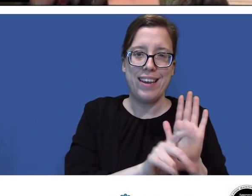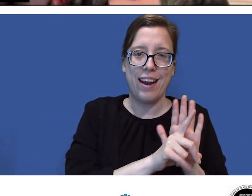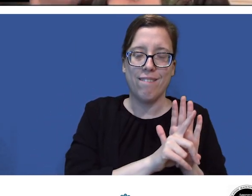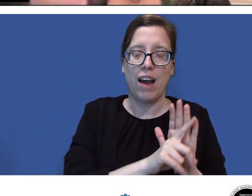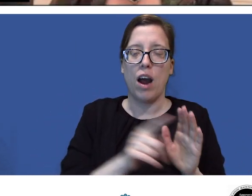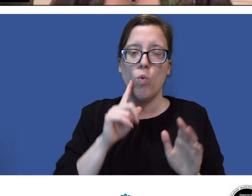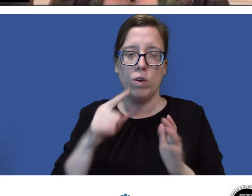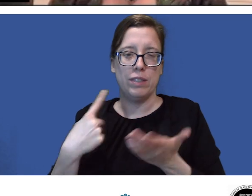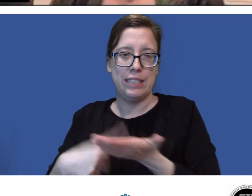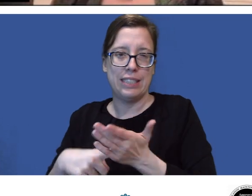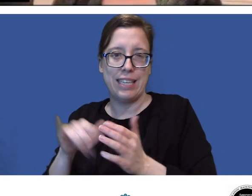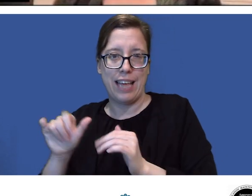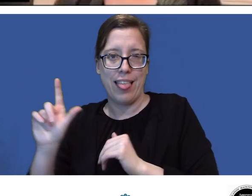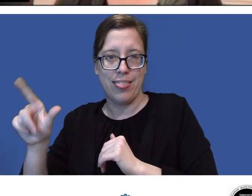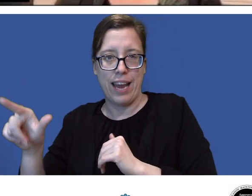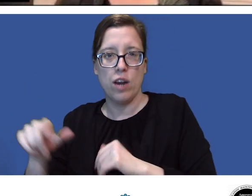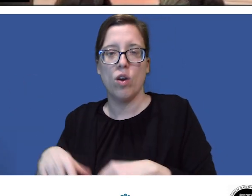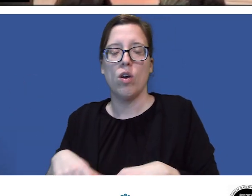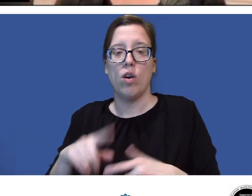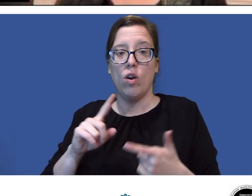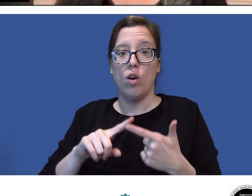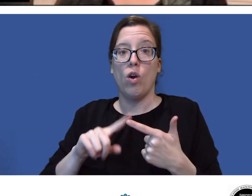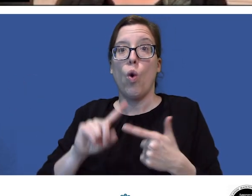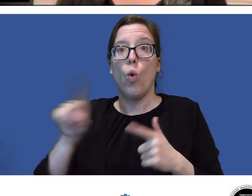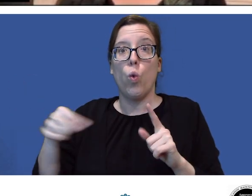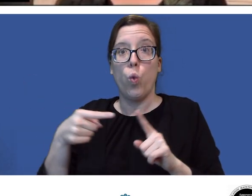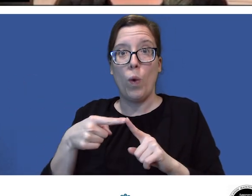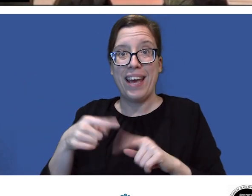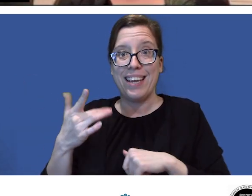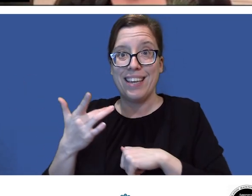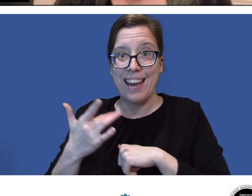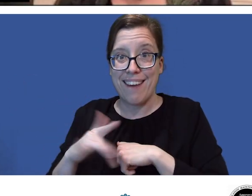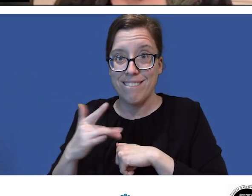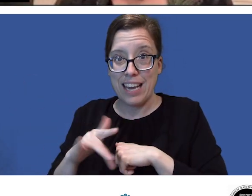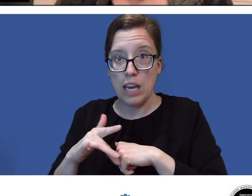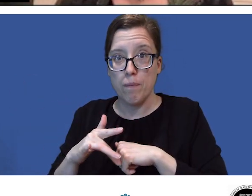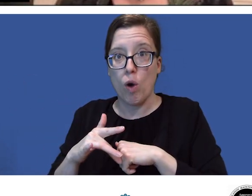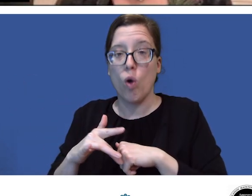have one to show you in a little while. When you're available–